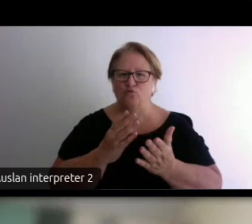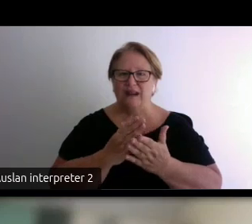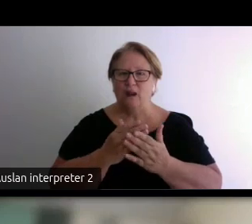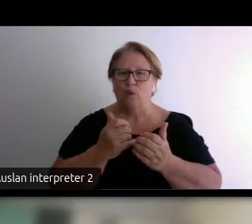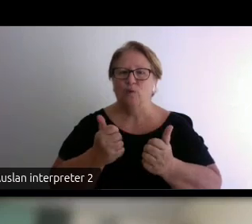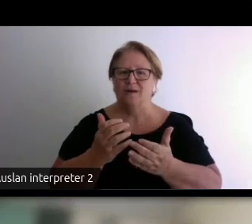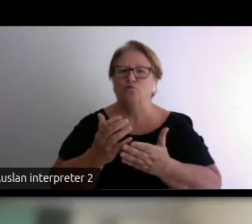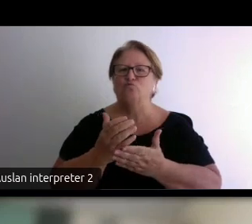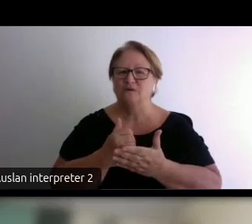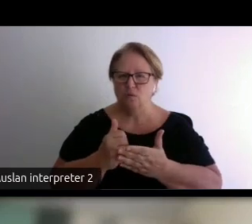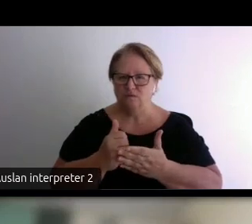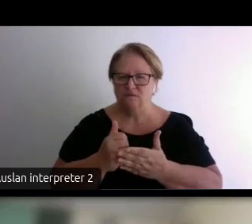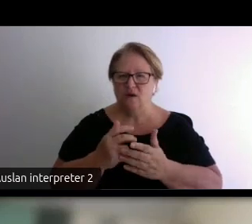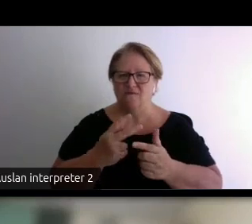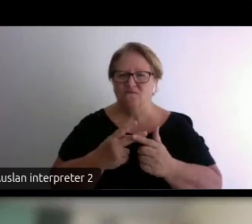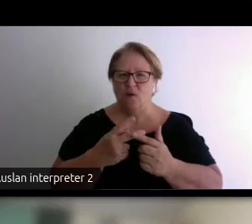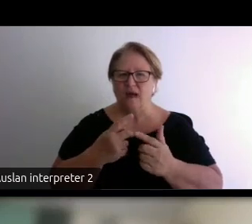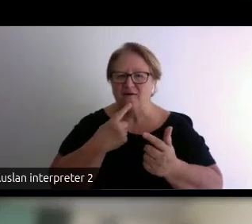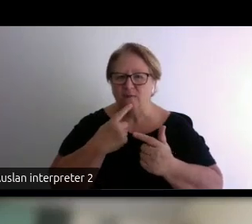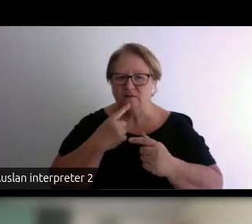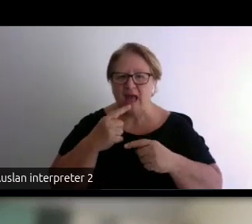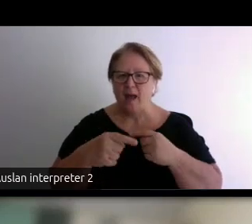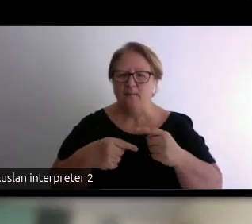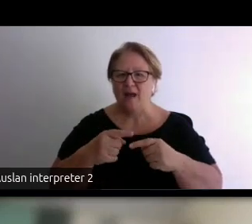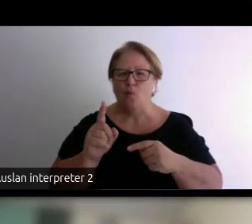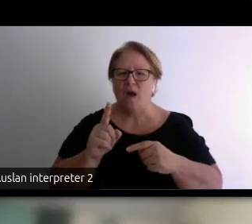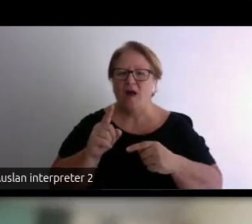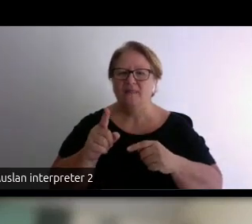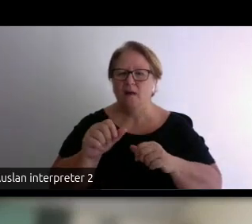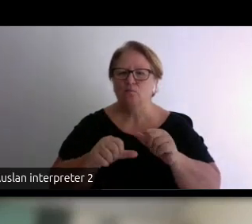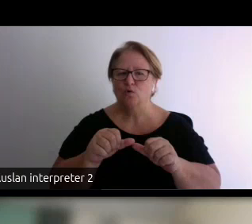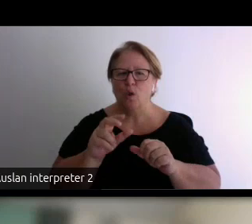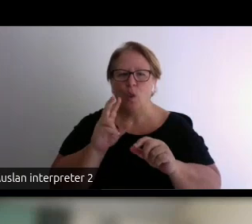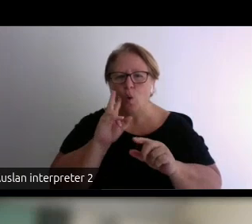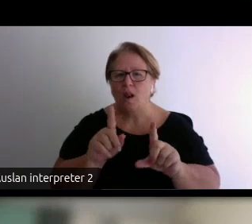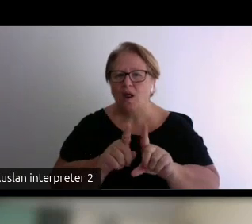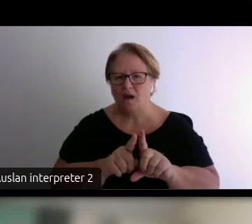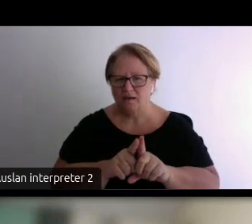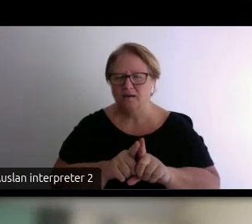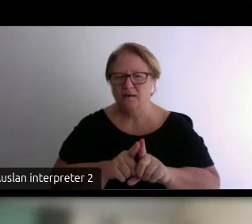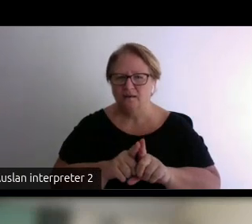to get some information about what the process might look for look like to see